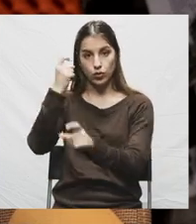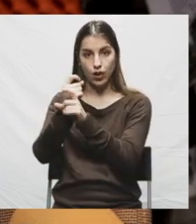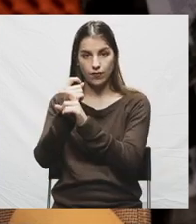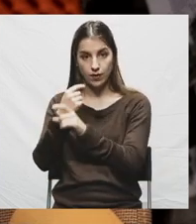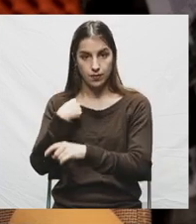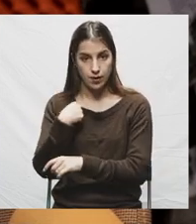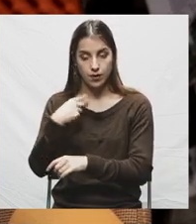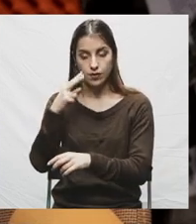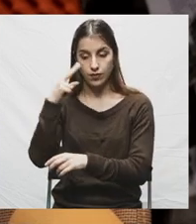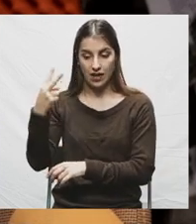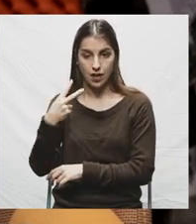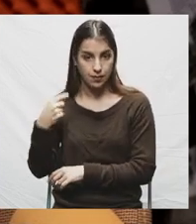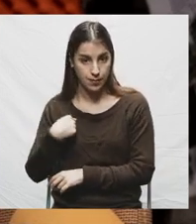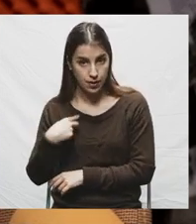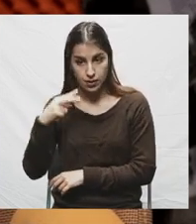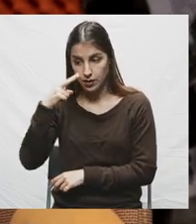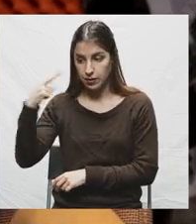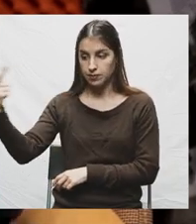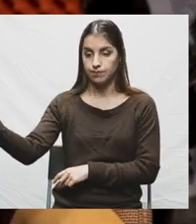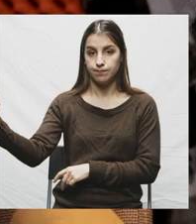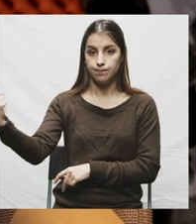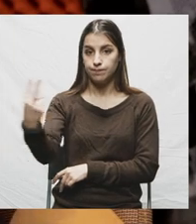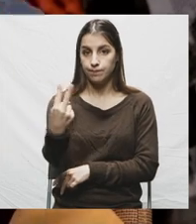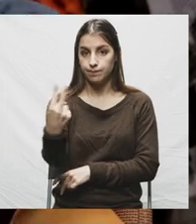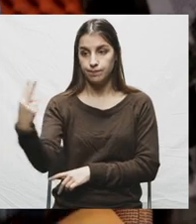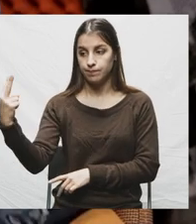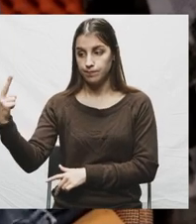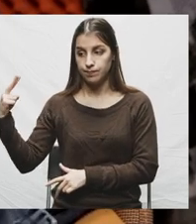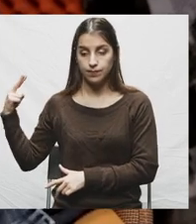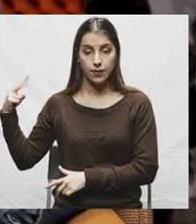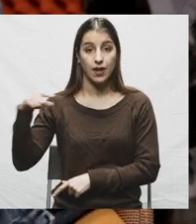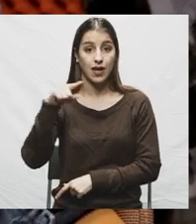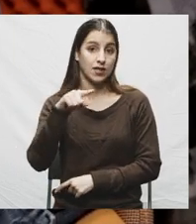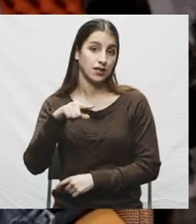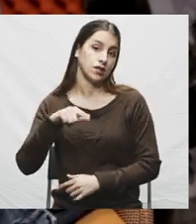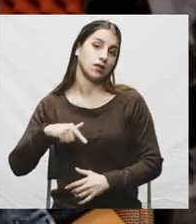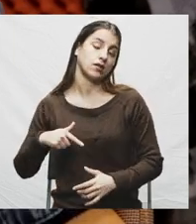… which is outside. That’s it. Thus, that was an experience…